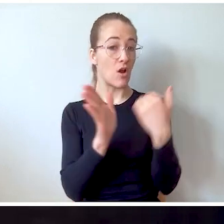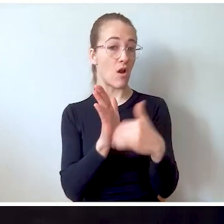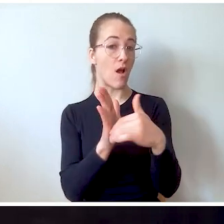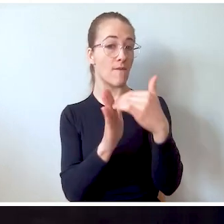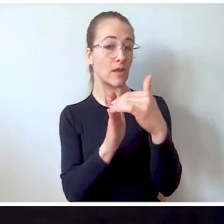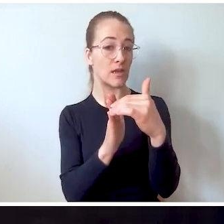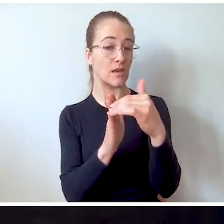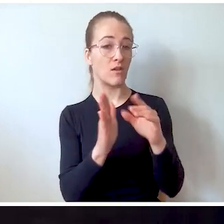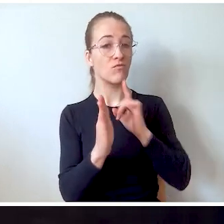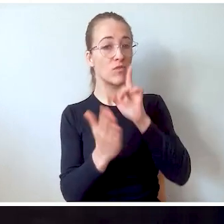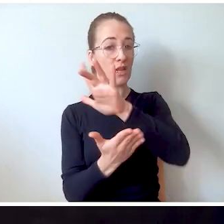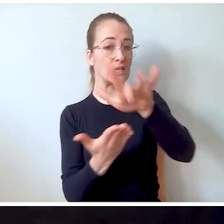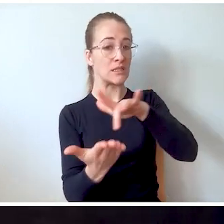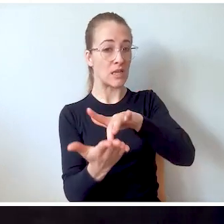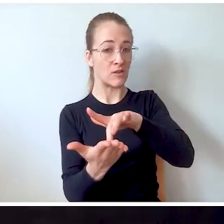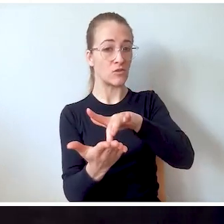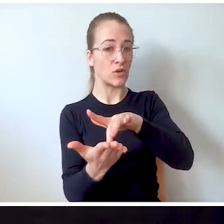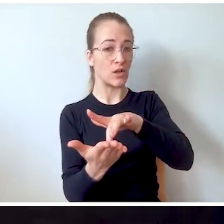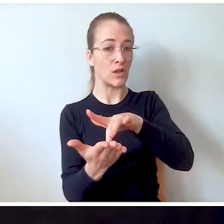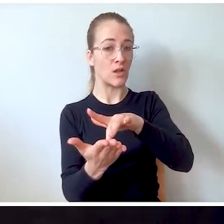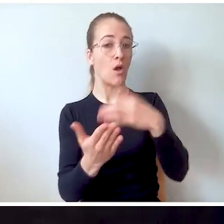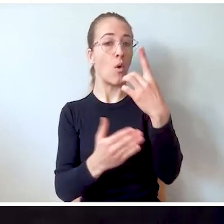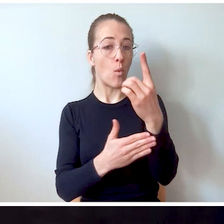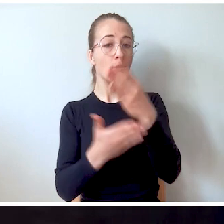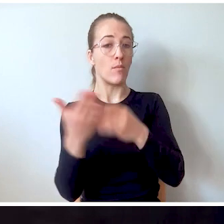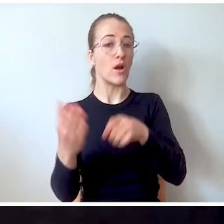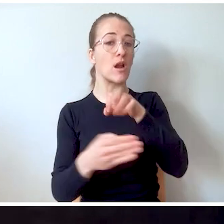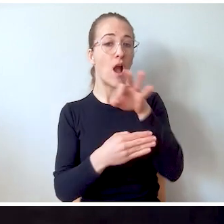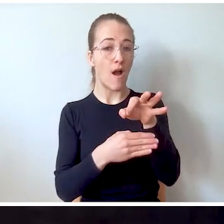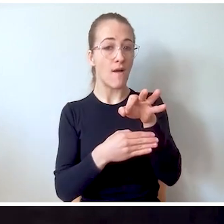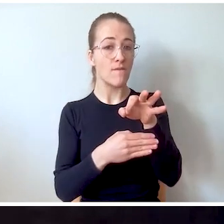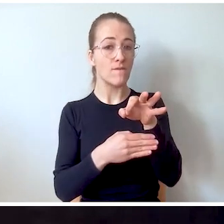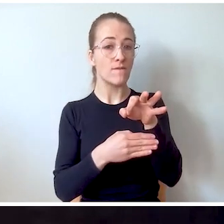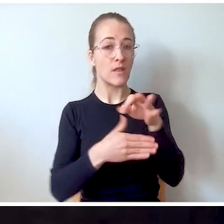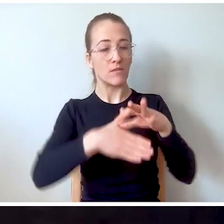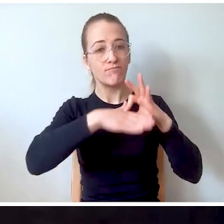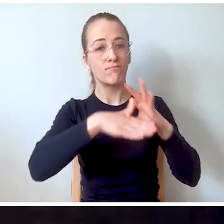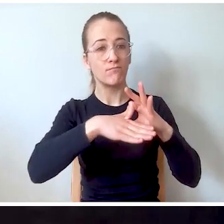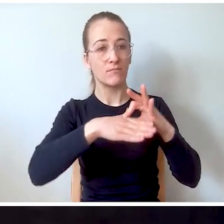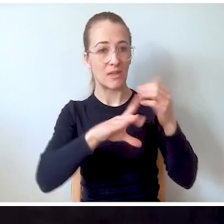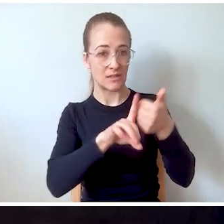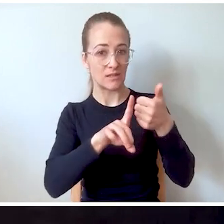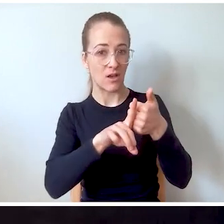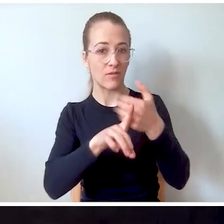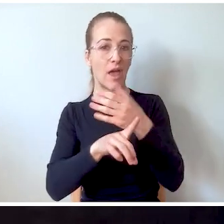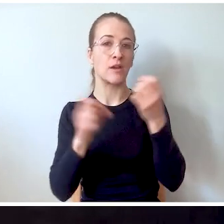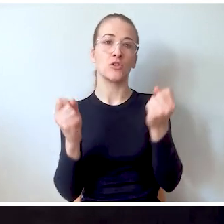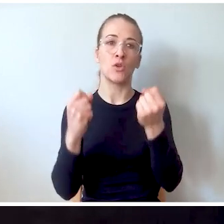they're really centralized on one aspect of the subject matter itself, and there's so much more.